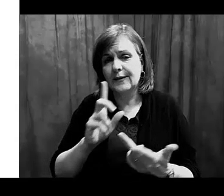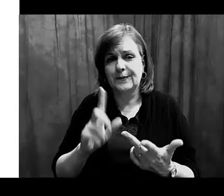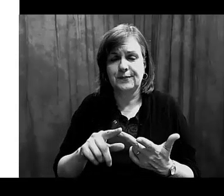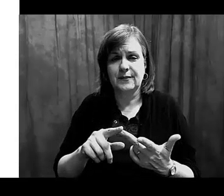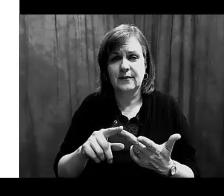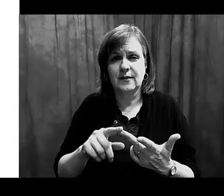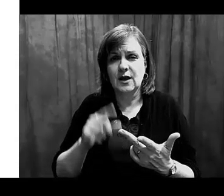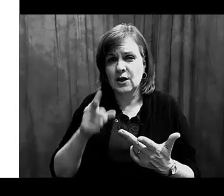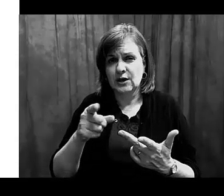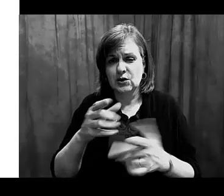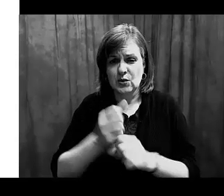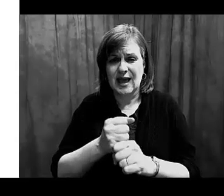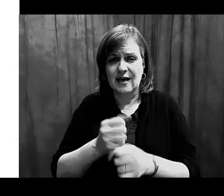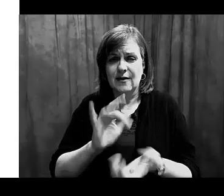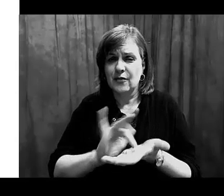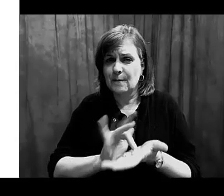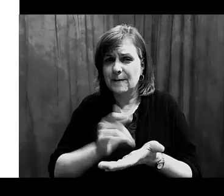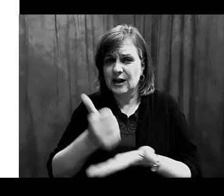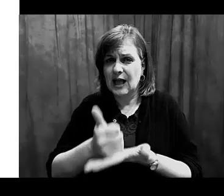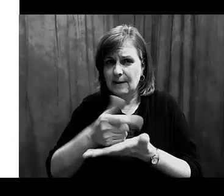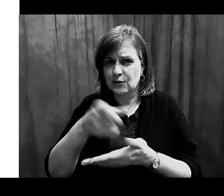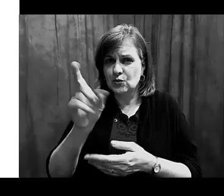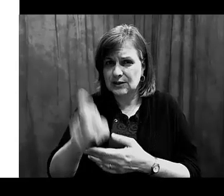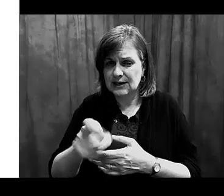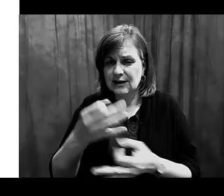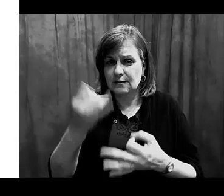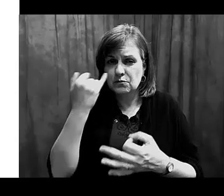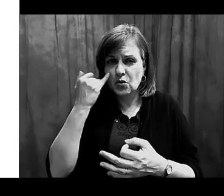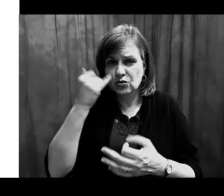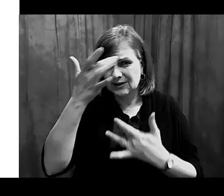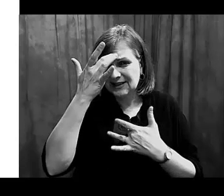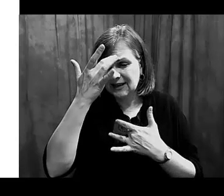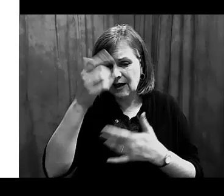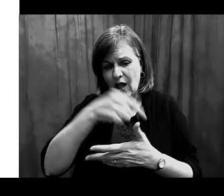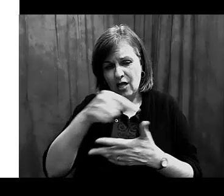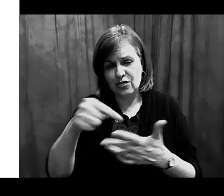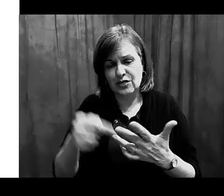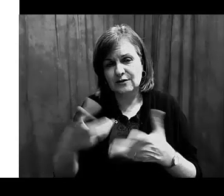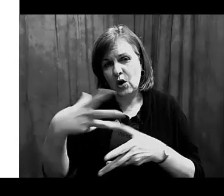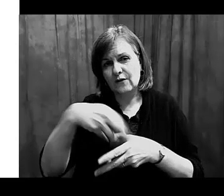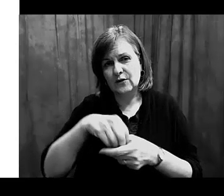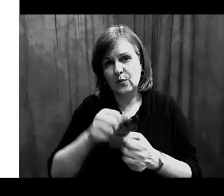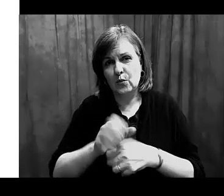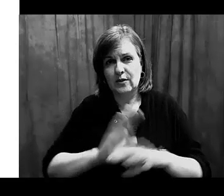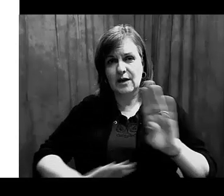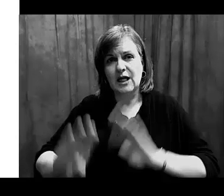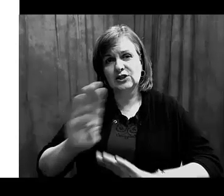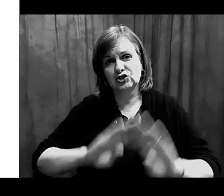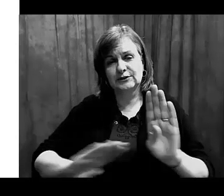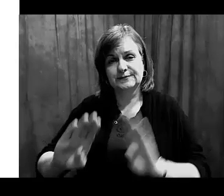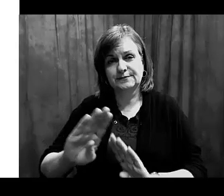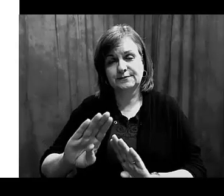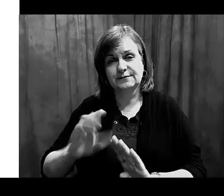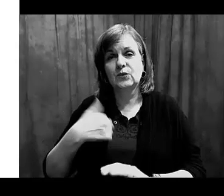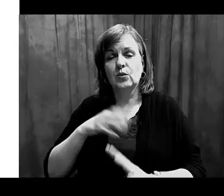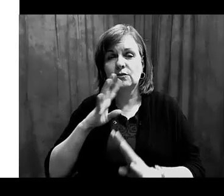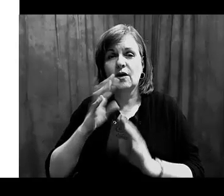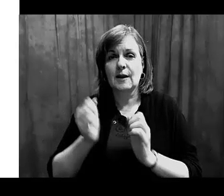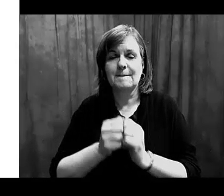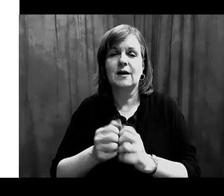whether or not we can get you the medical help that you need if you're sick -- all of these things fall into the biology category